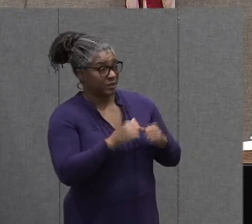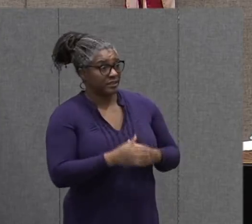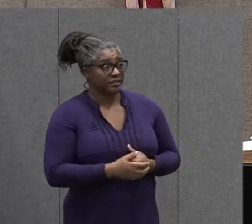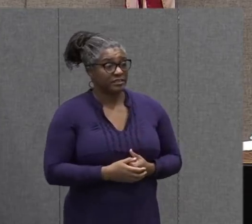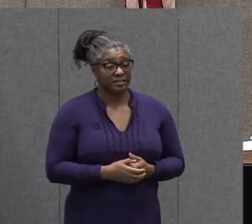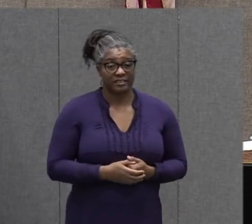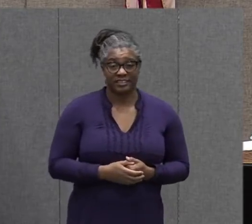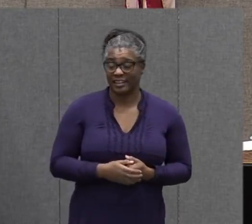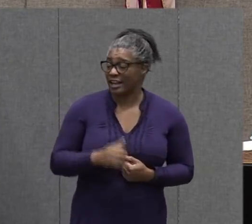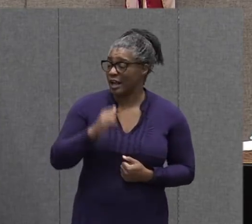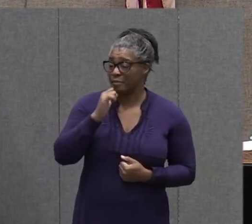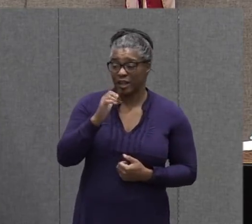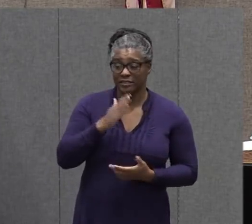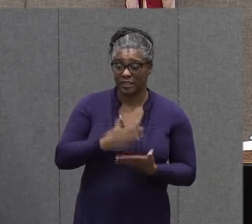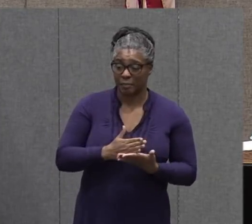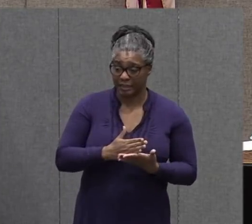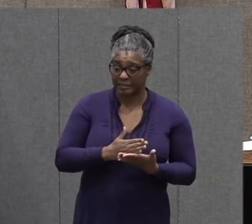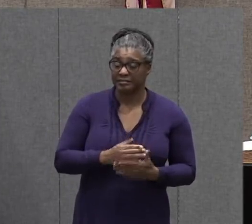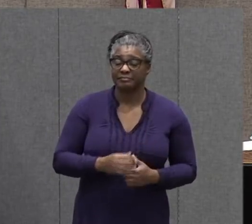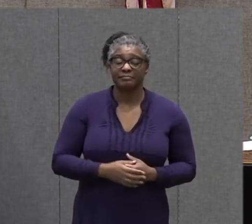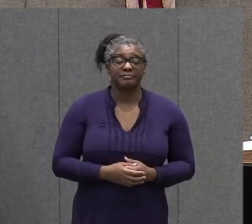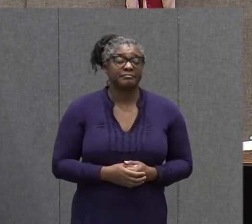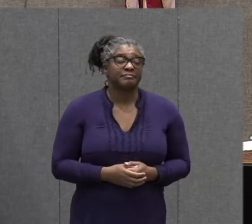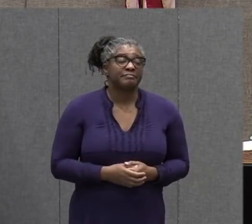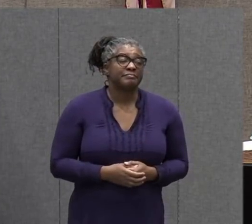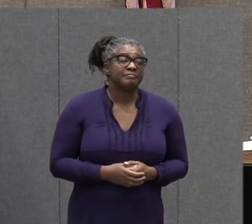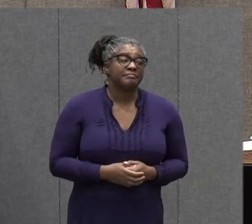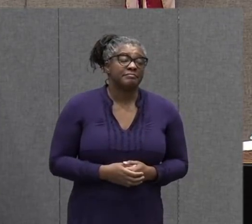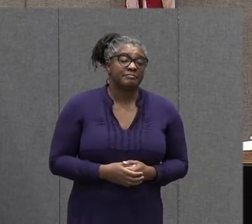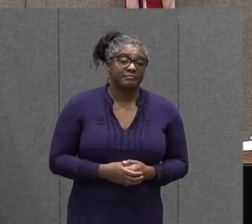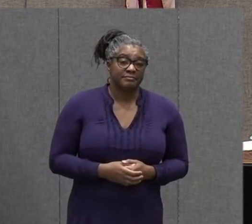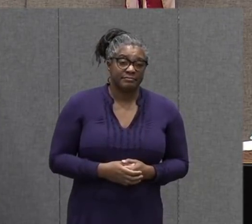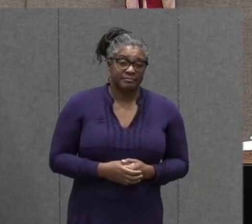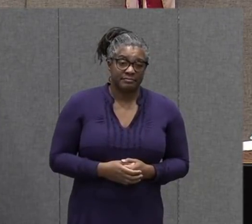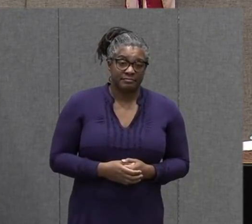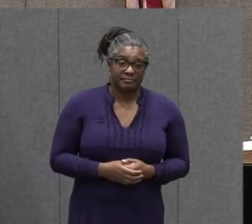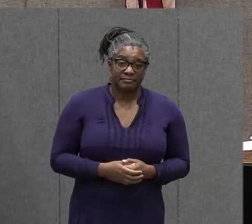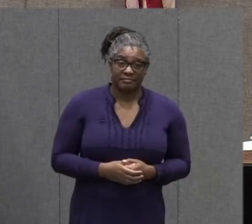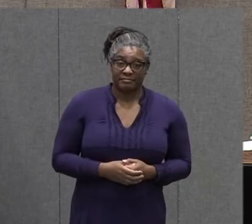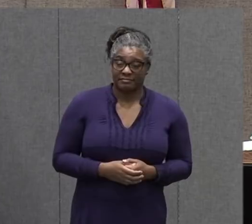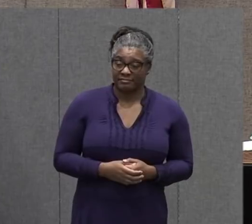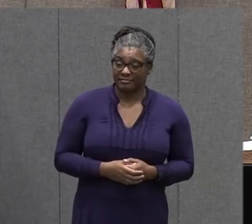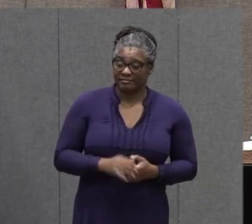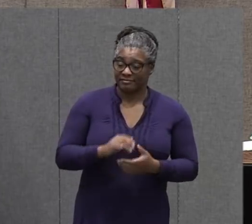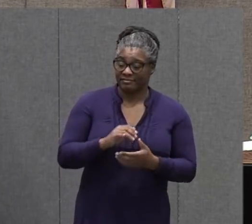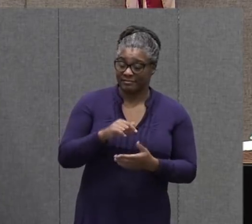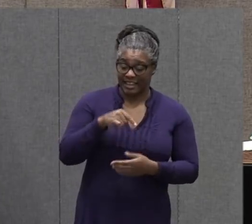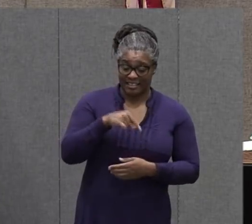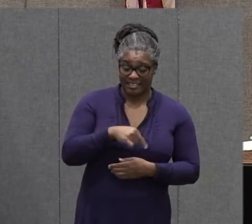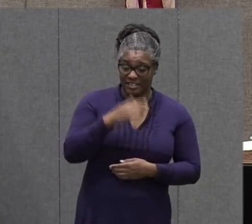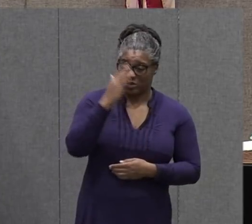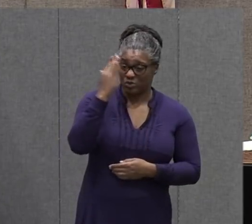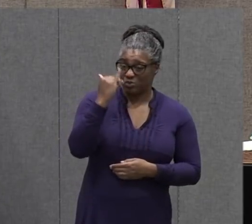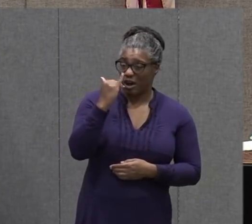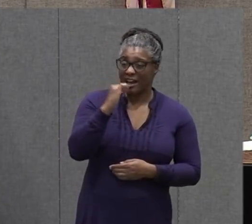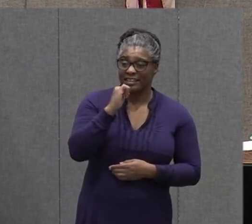(glass clinking) This is why I never became a chef Miss Garcia. [Miss Garcia] keep going.